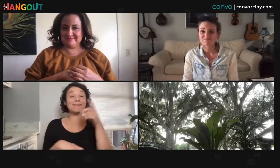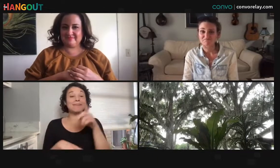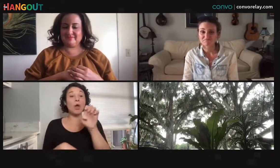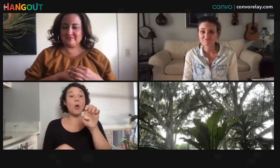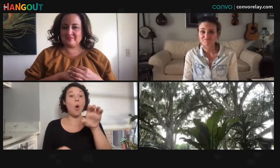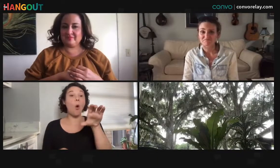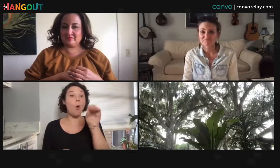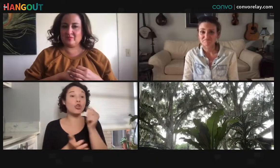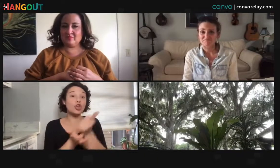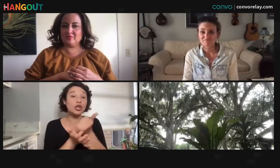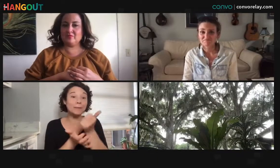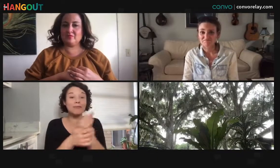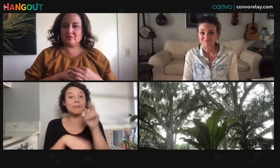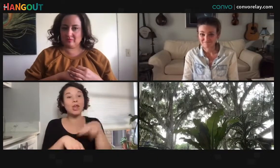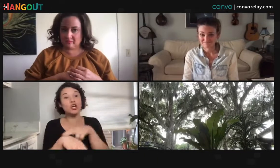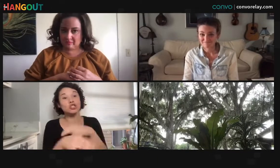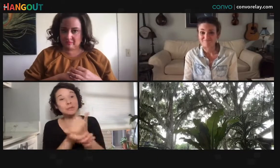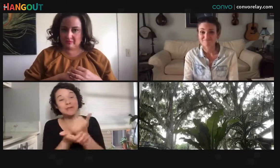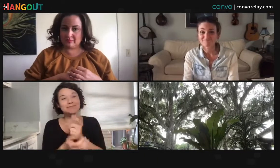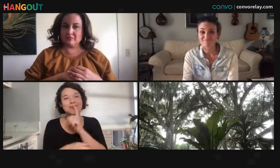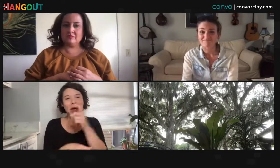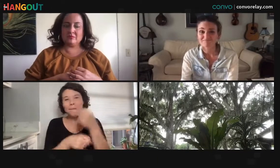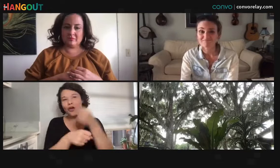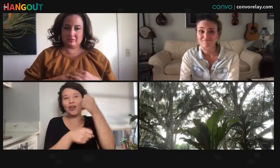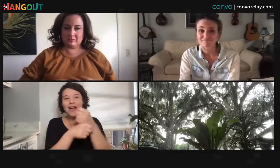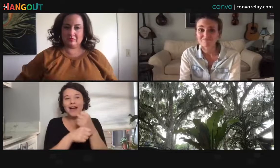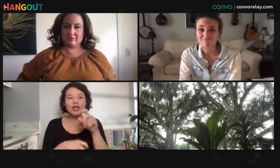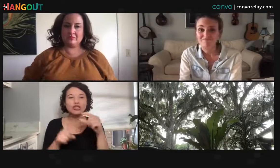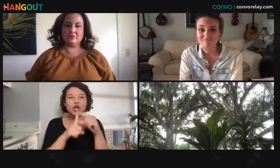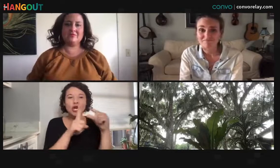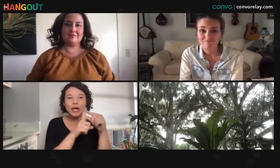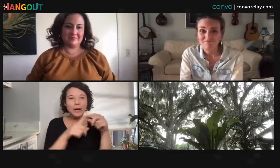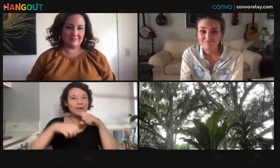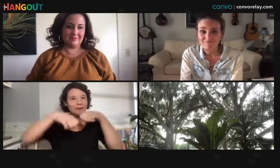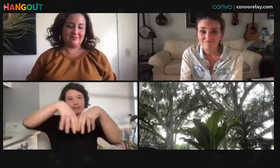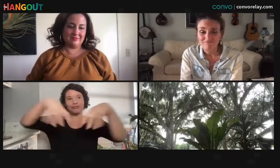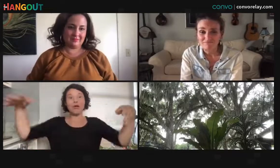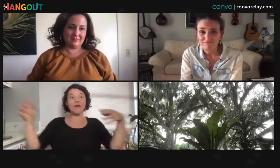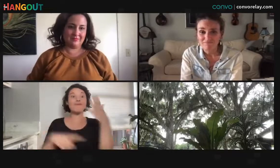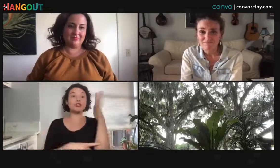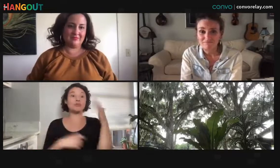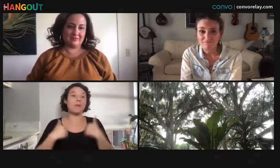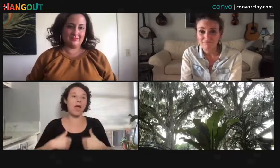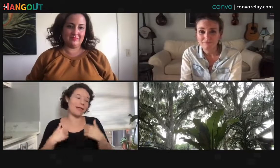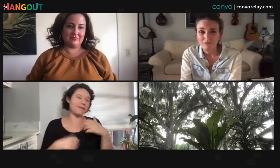mallory signing it i would say it's the same thing i guess so ecotherapy or nature therapy or really